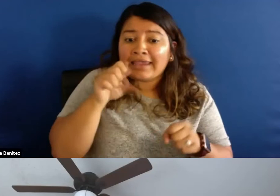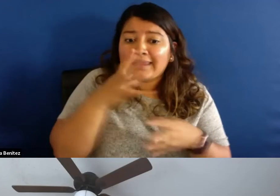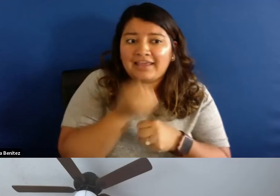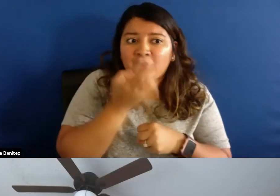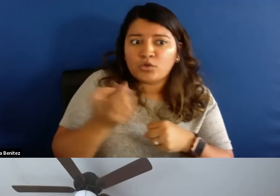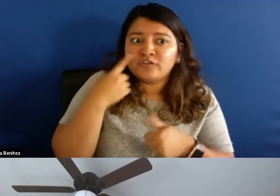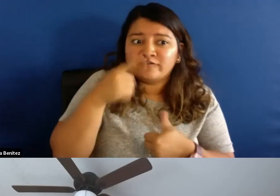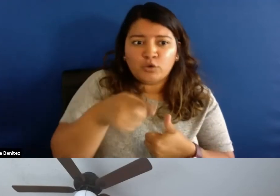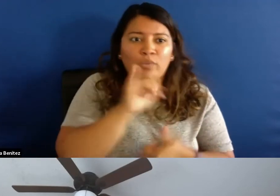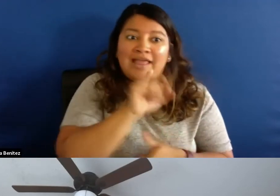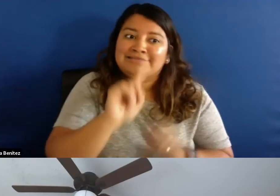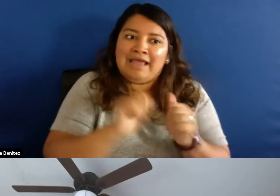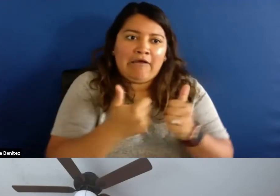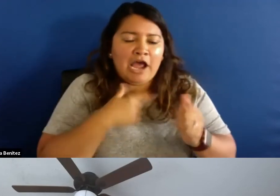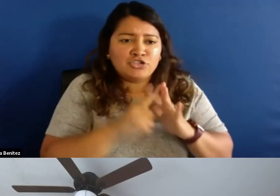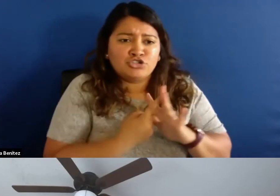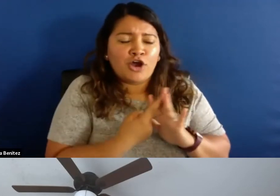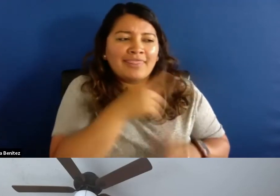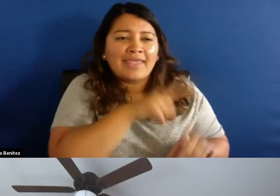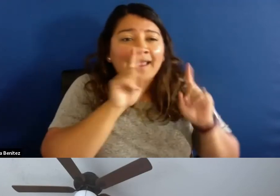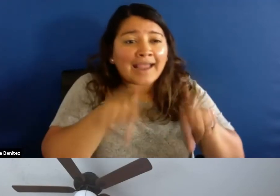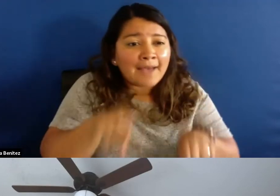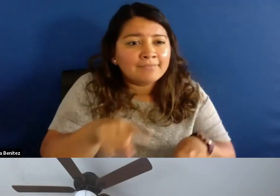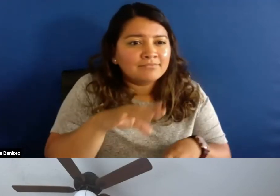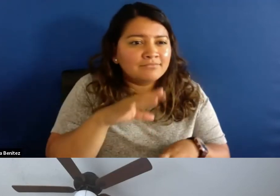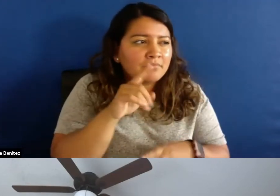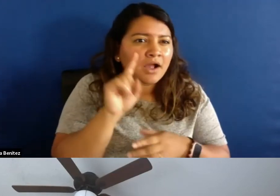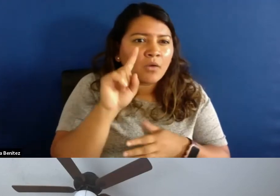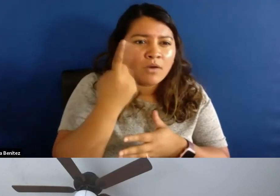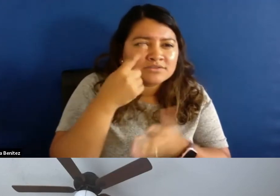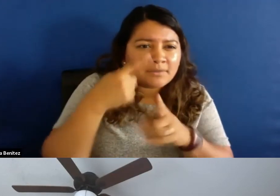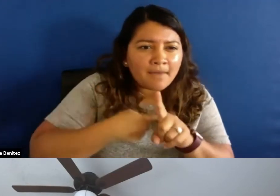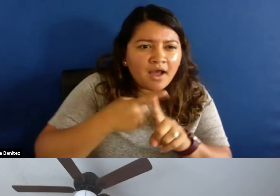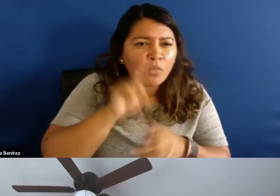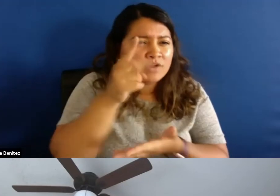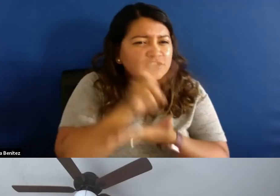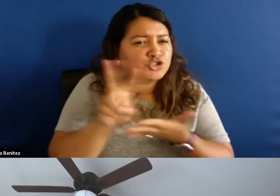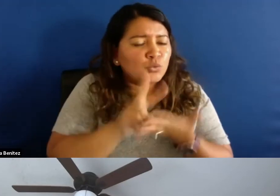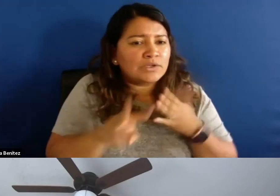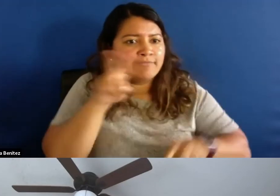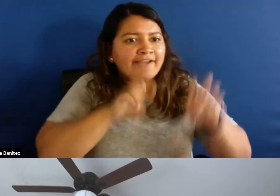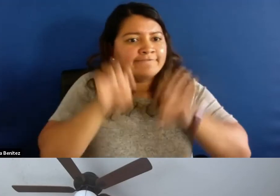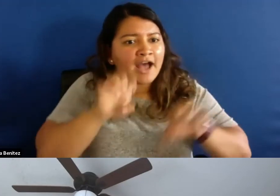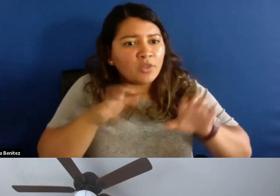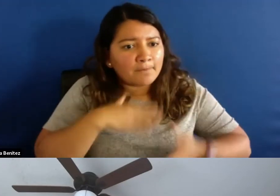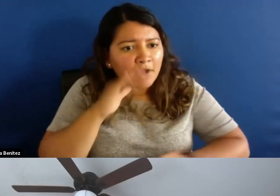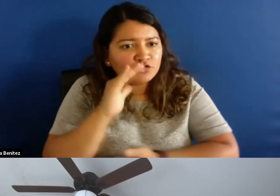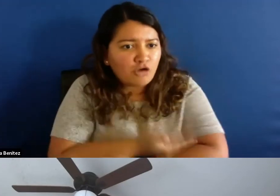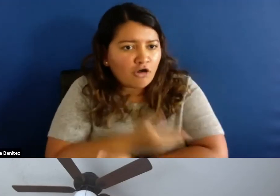Yes, so I can get that resource for you. That's how I started. So they'll come I think once a month or every two weeks